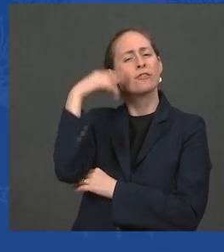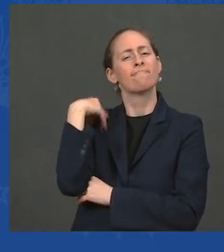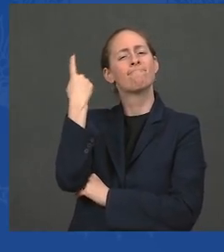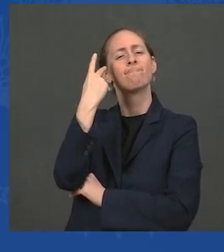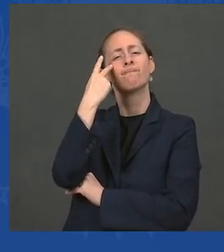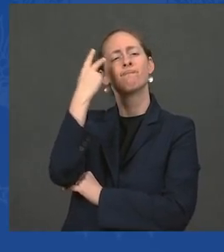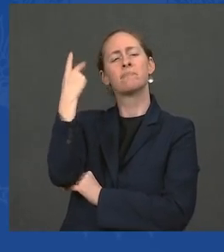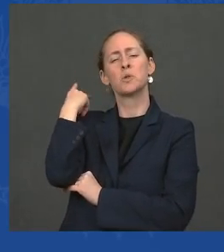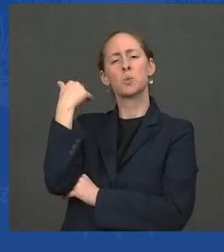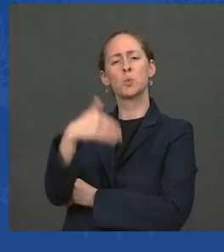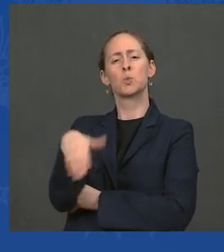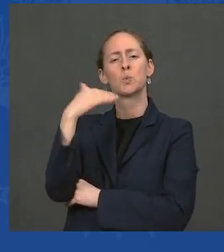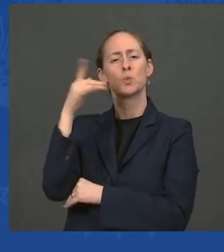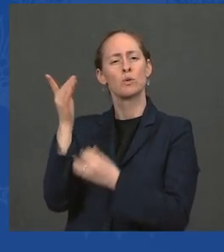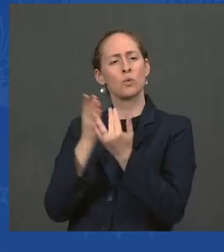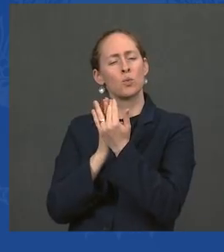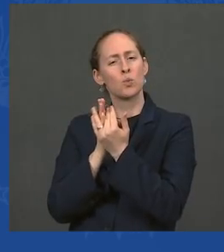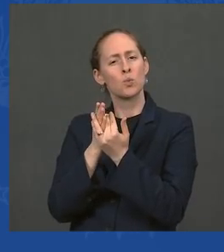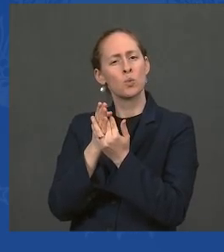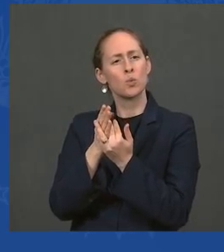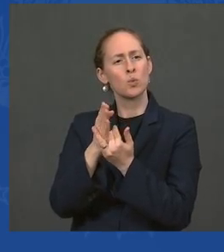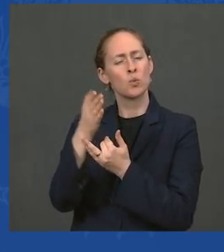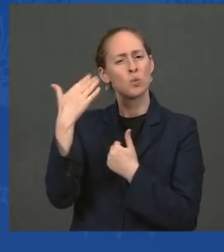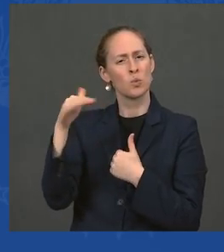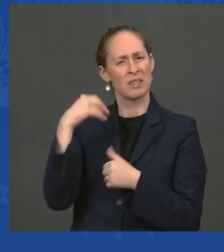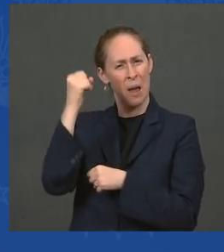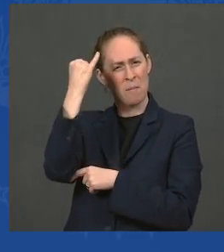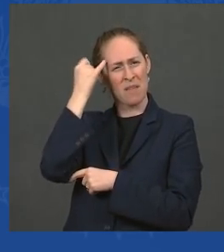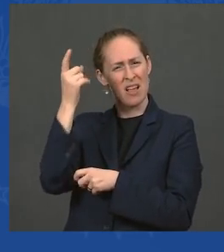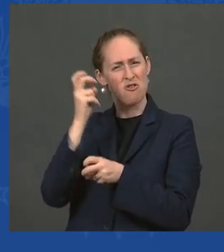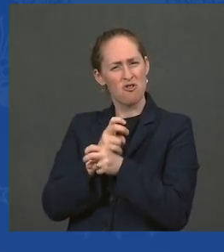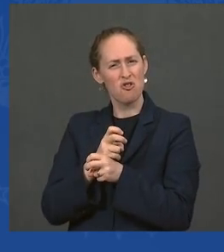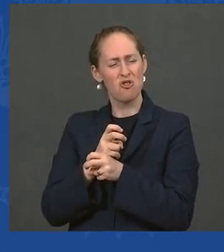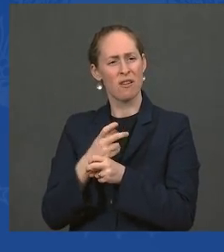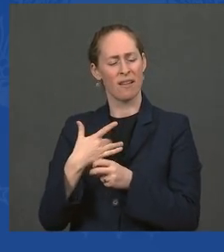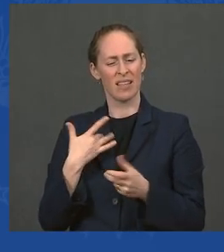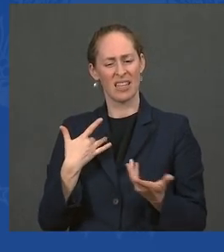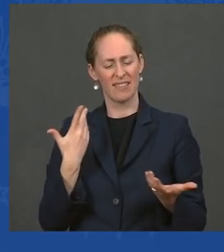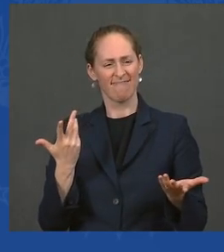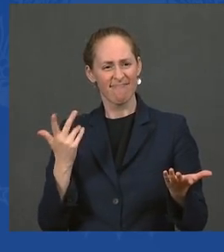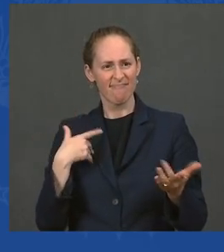how much it must have hurt him and the pride it took for him to walk into my grandfather's pantry